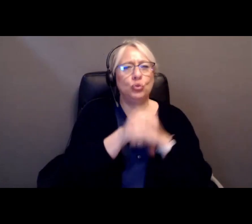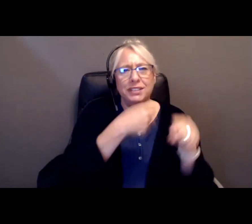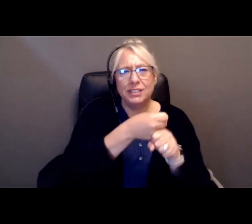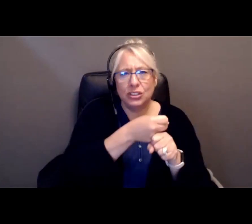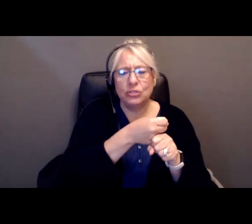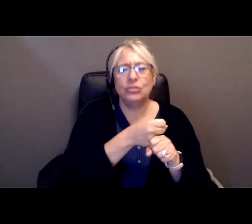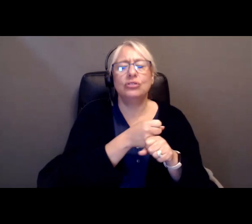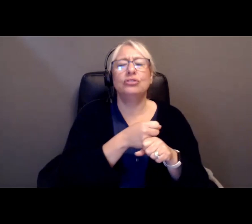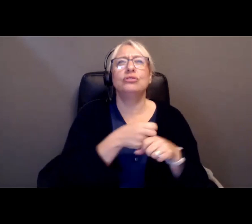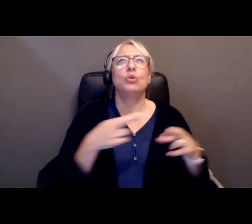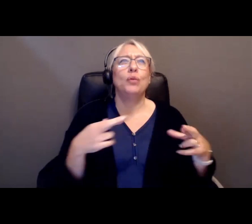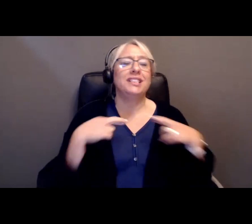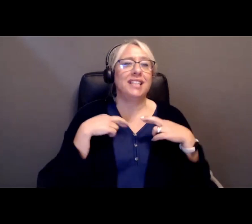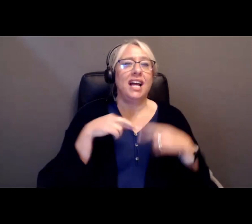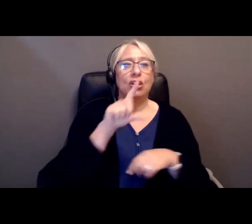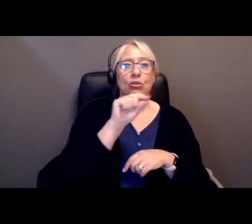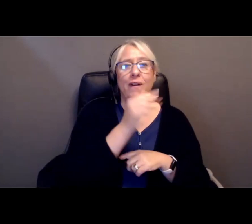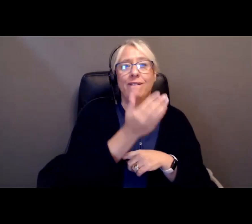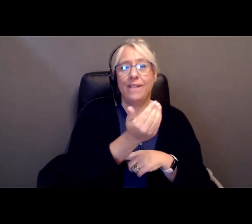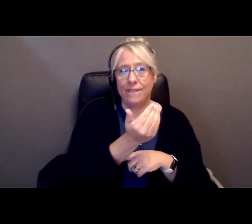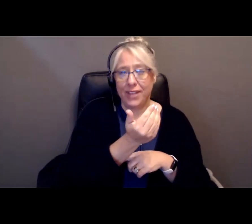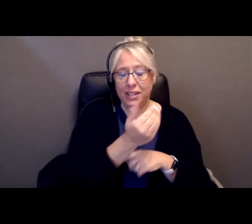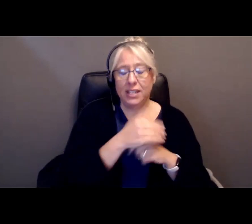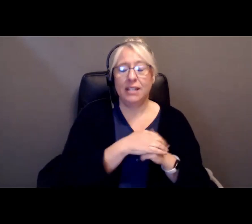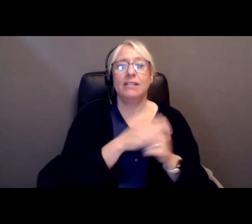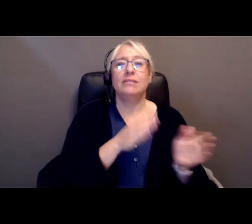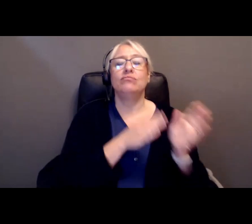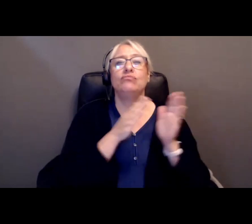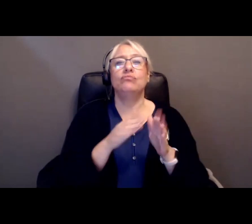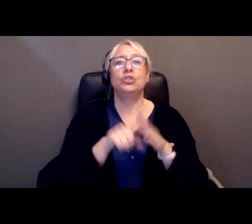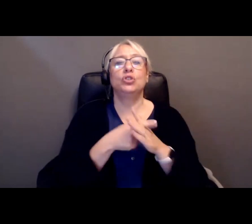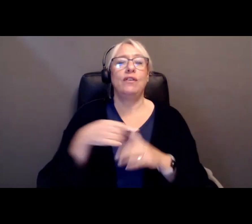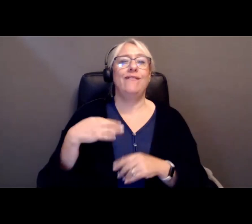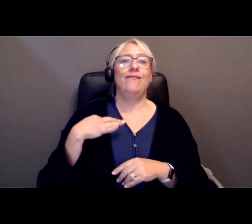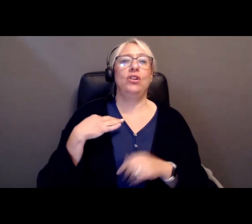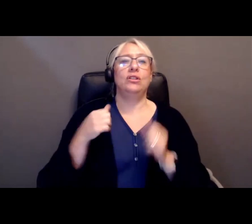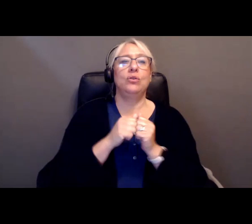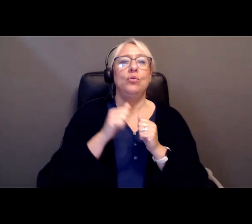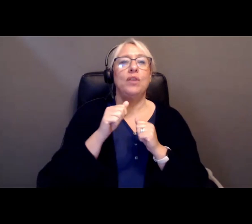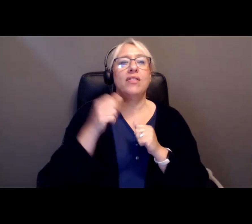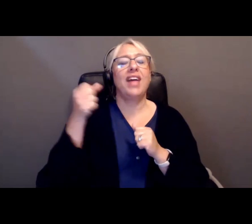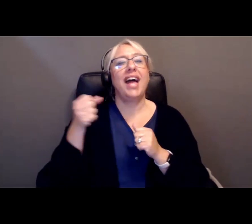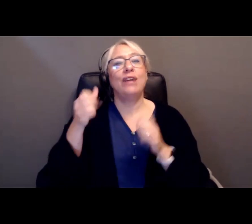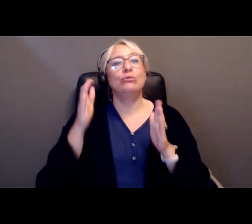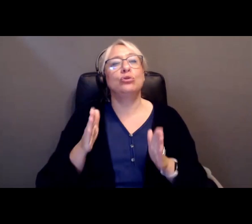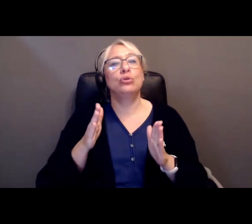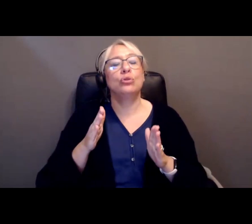I retired in 2015. And then I started volunteering with Elder Abuse Prevention Ontario.